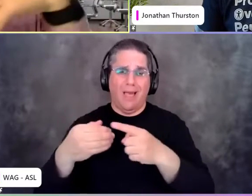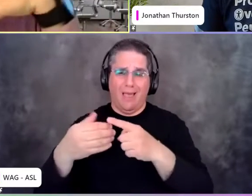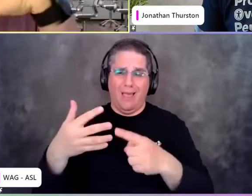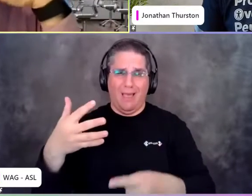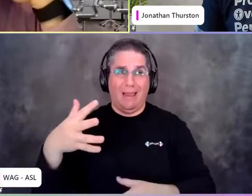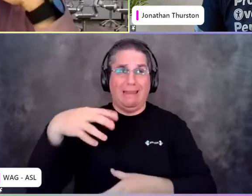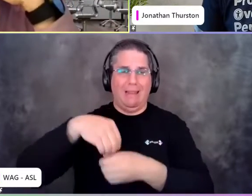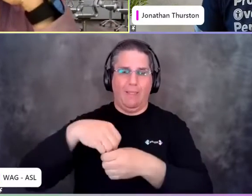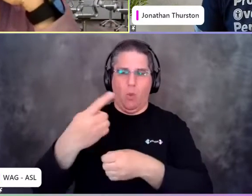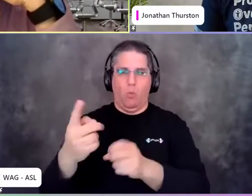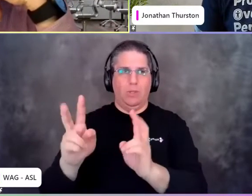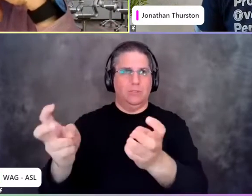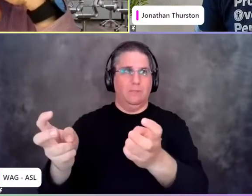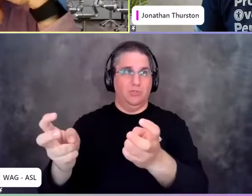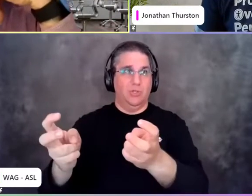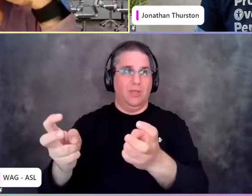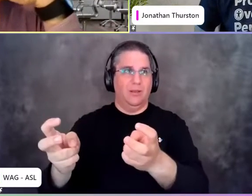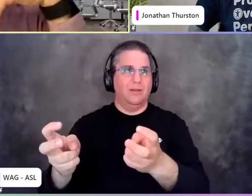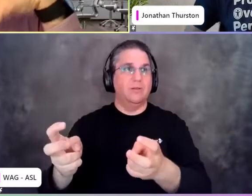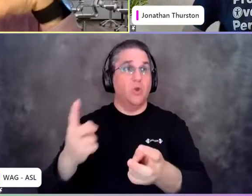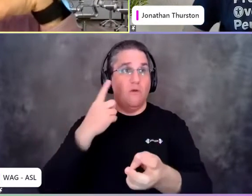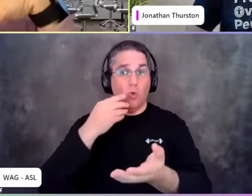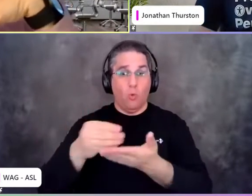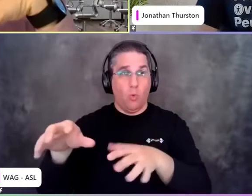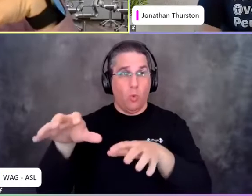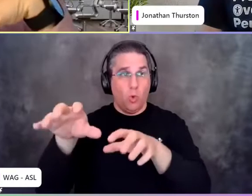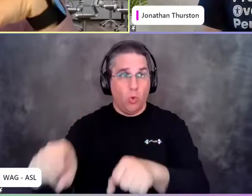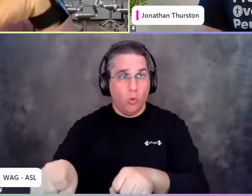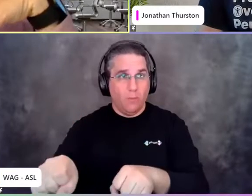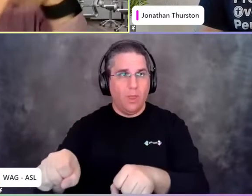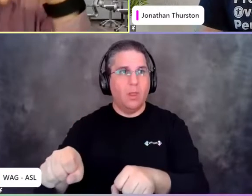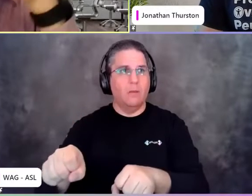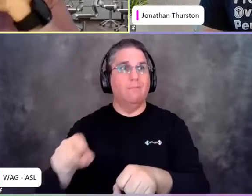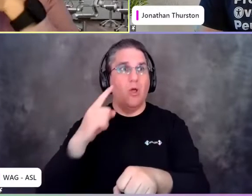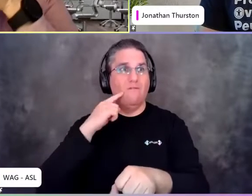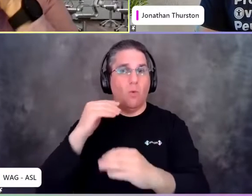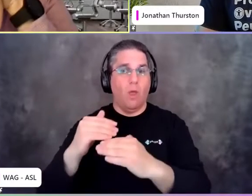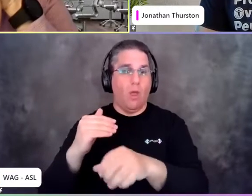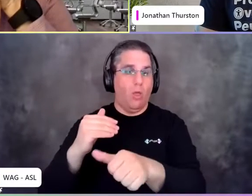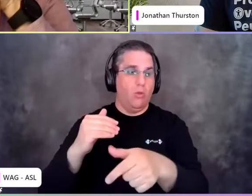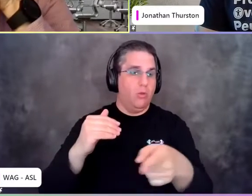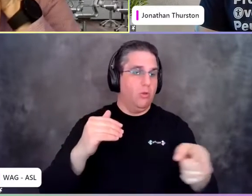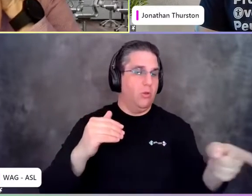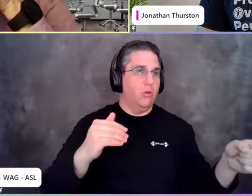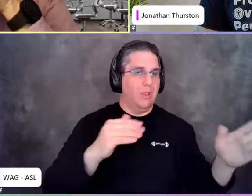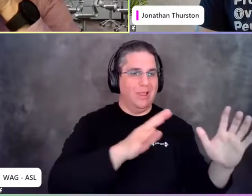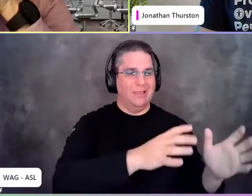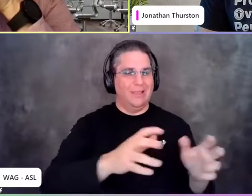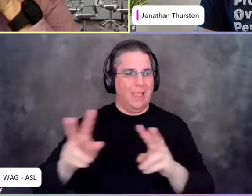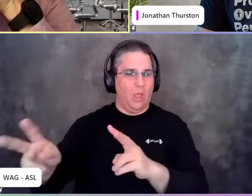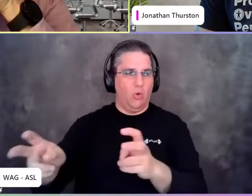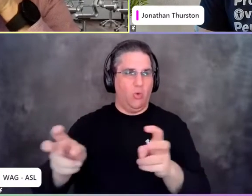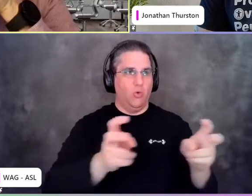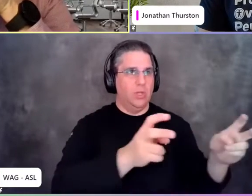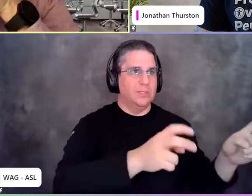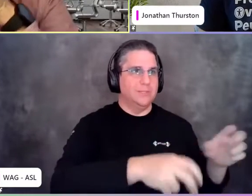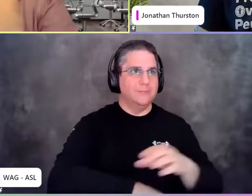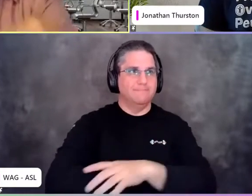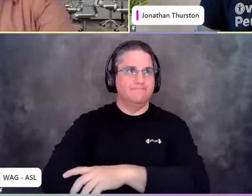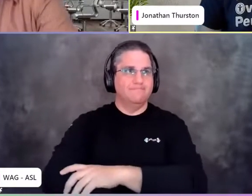communicate and work with your vendor ecosystem on accessibility, there's a lot nested in there as Jonathan's been describing. Not just for